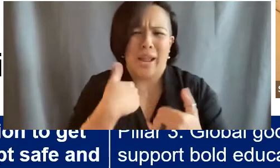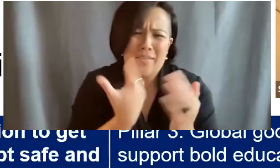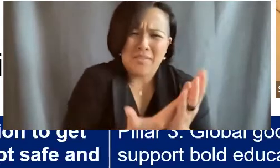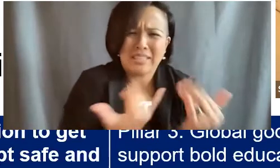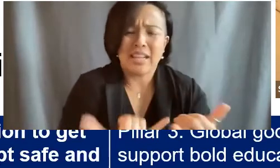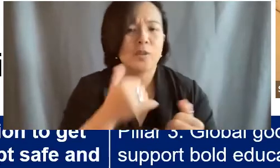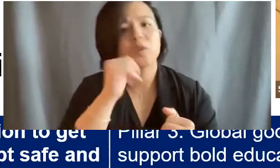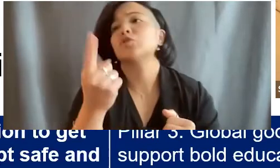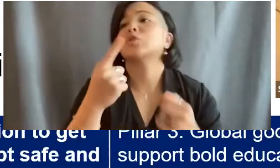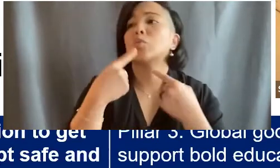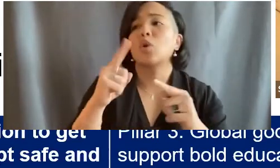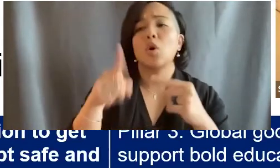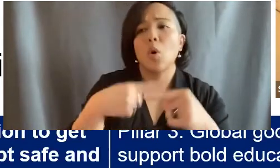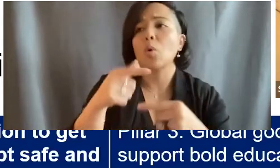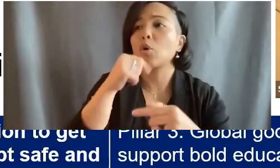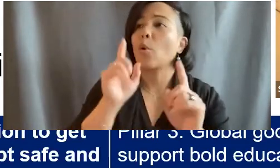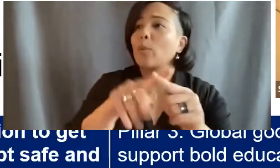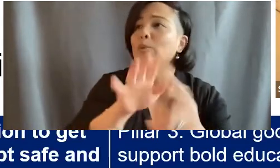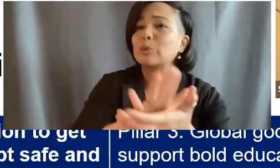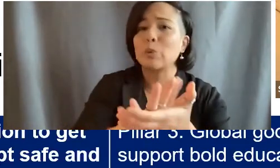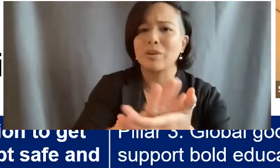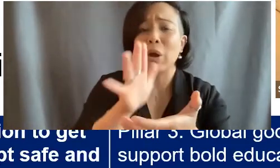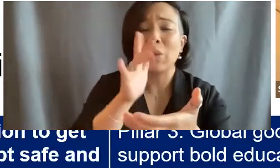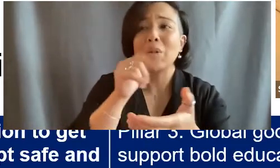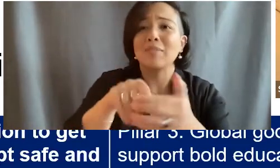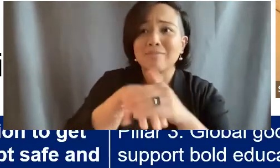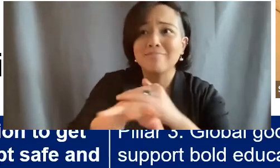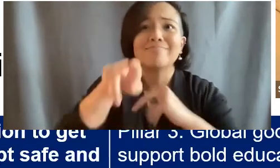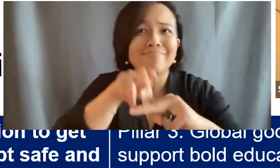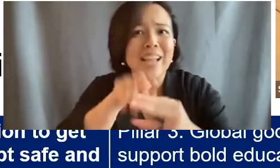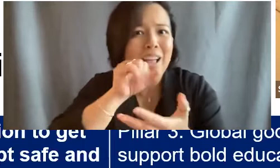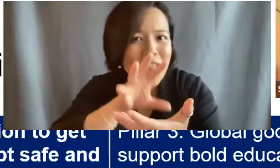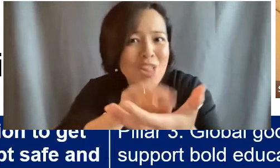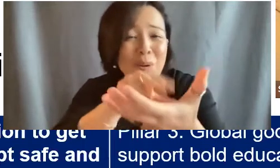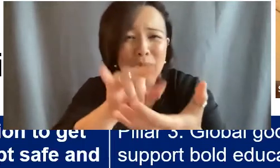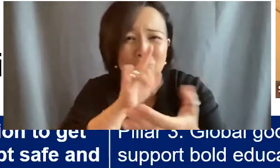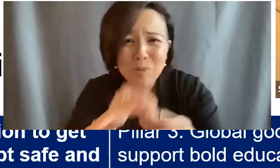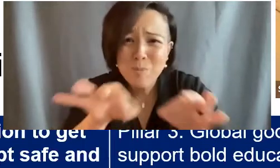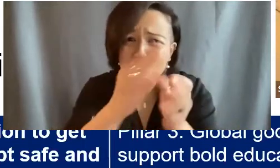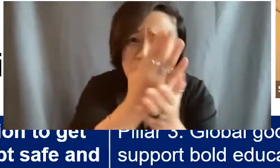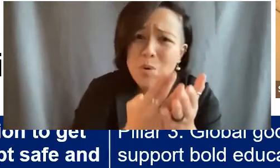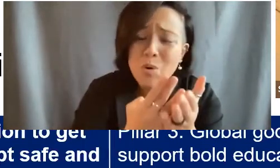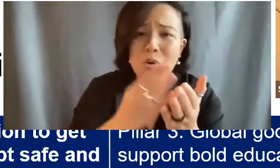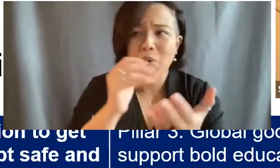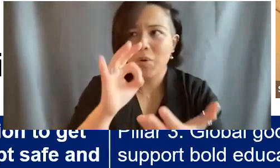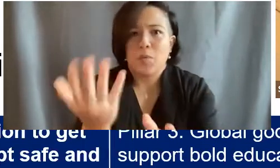And so that's a really important element of where we're going in the future. So, we can't lose that.